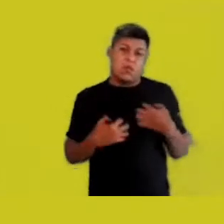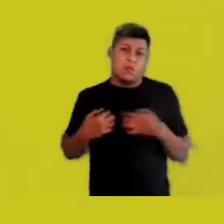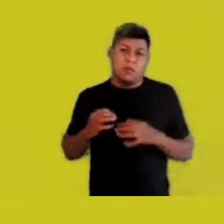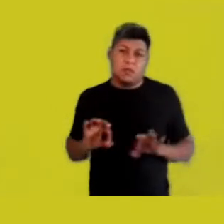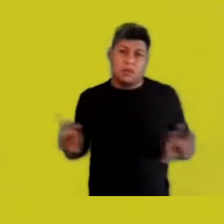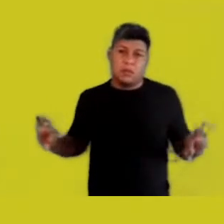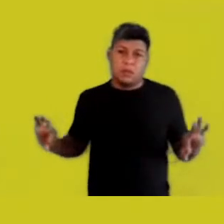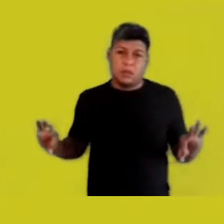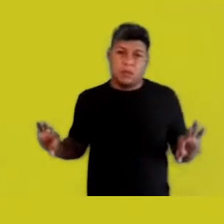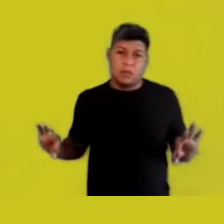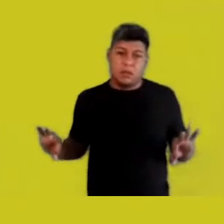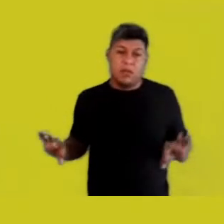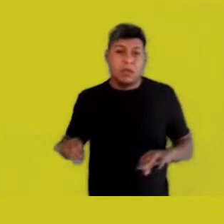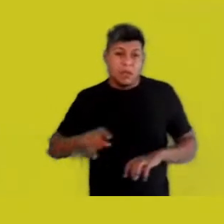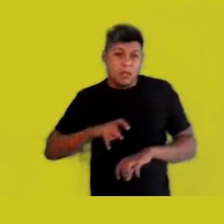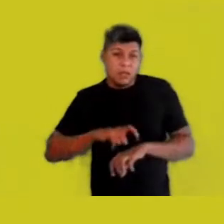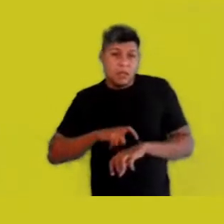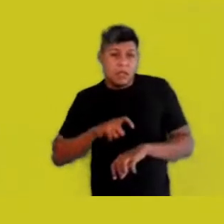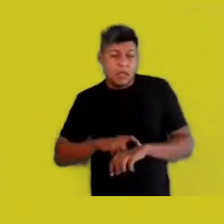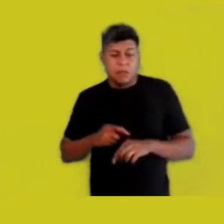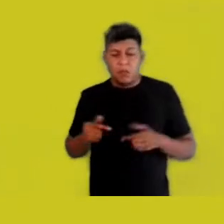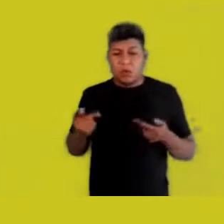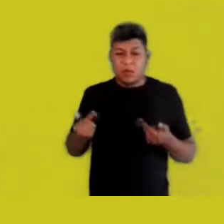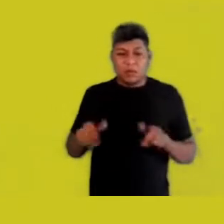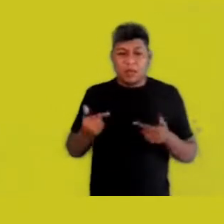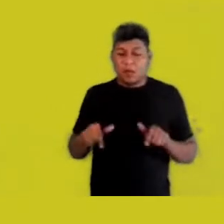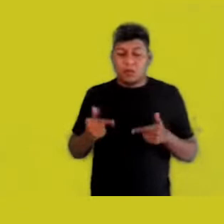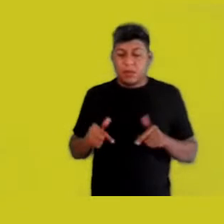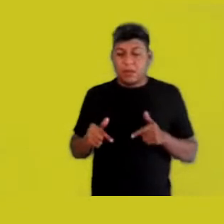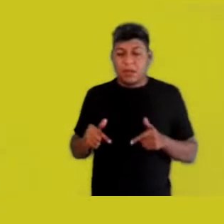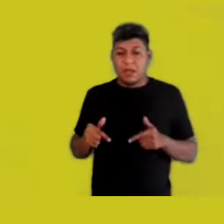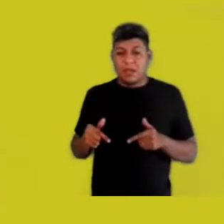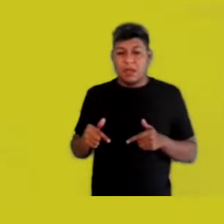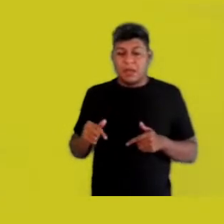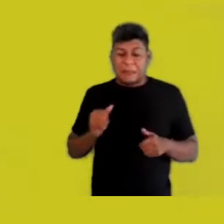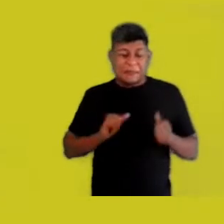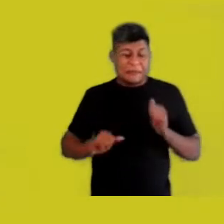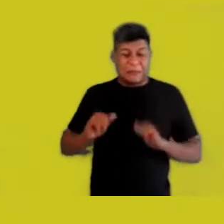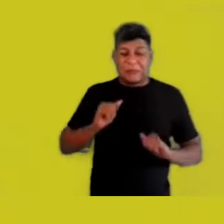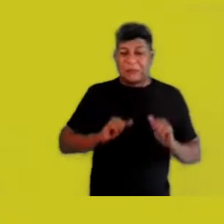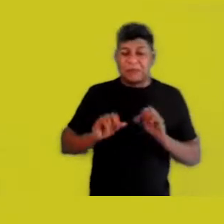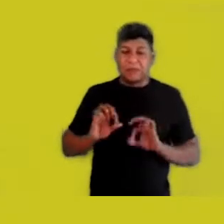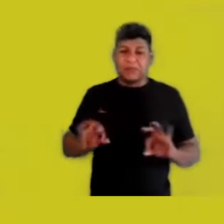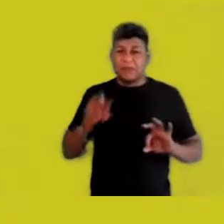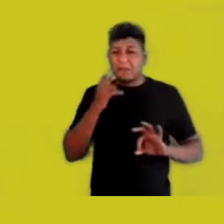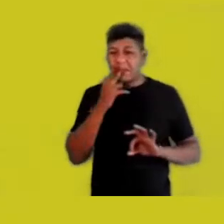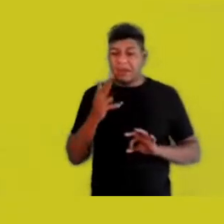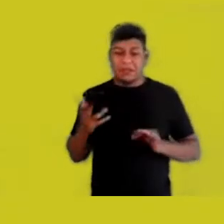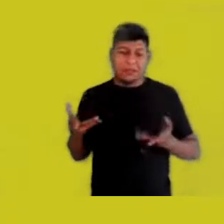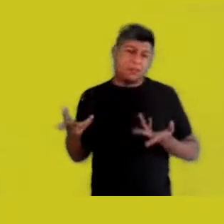A moment when there wasn’t the anguish of certainty. A very sophisticated definition,